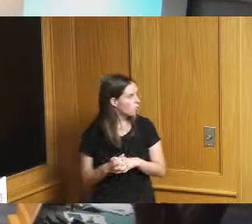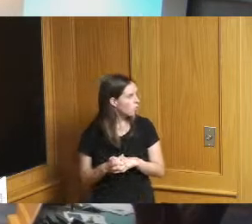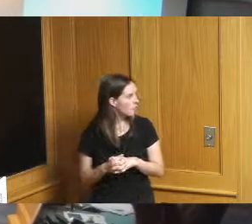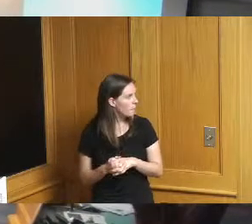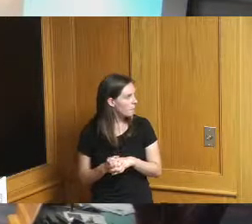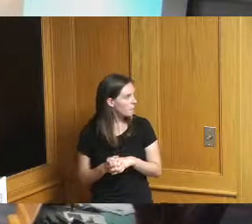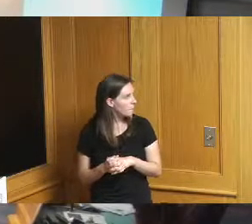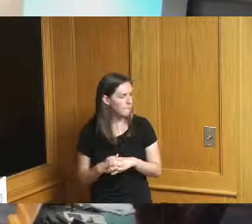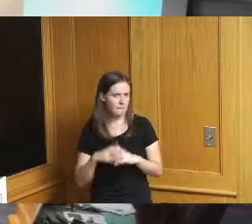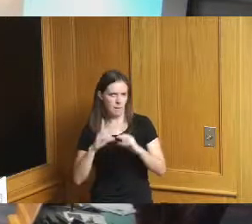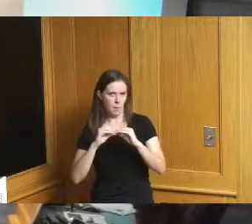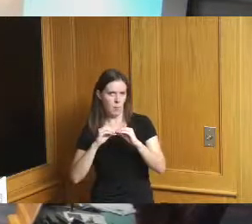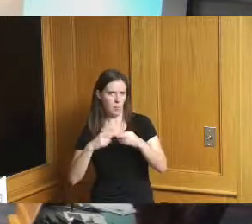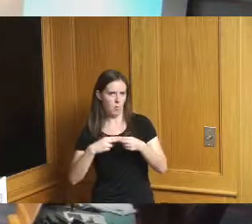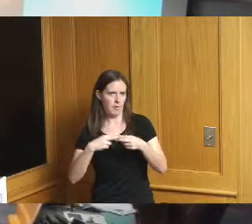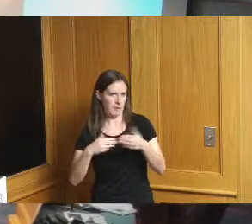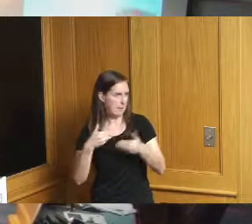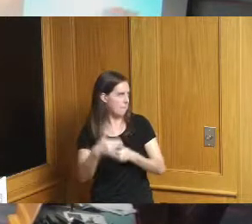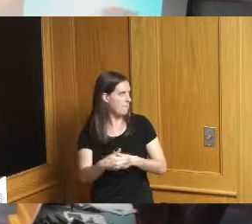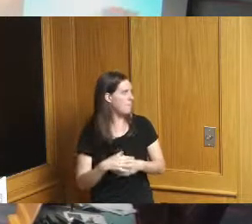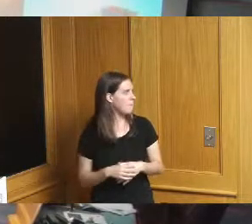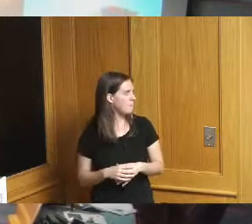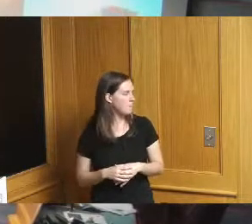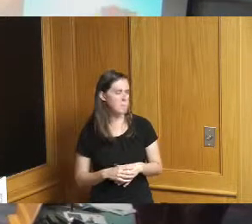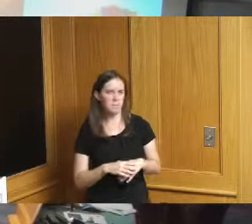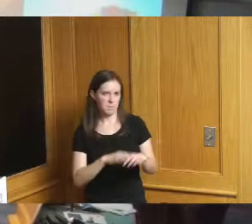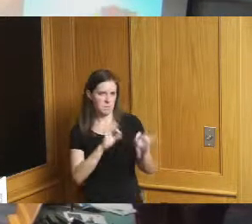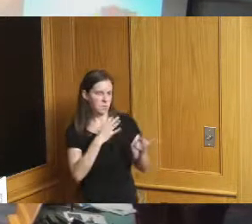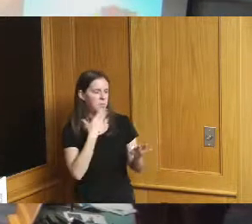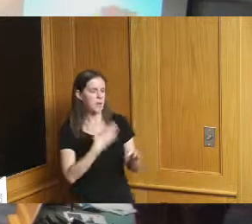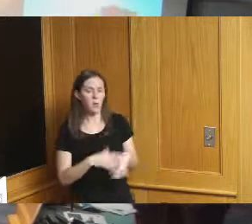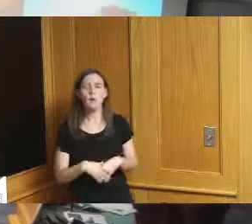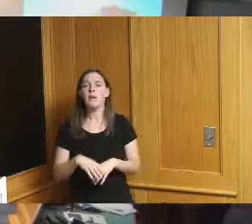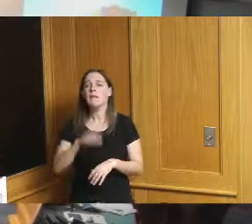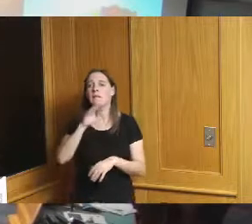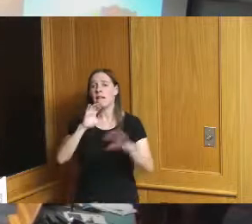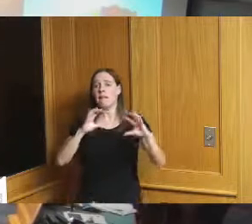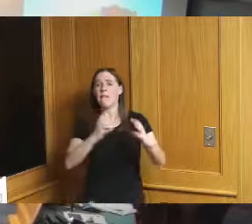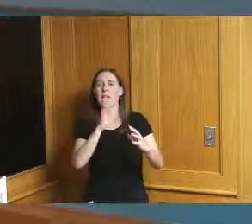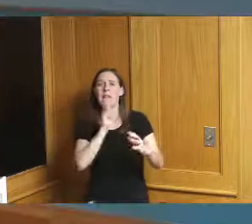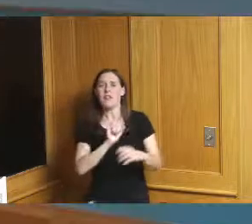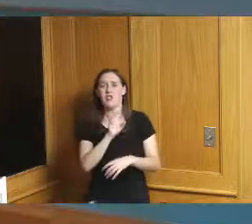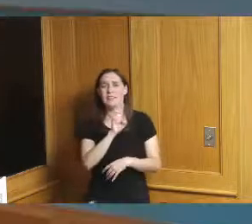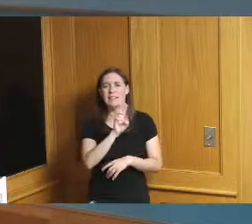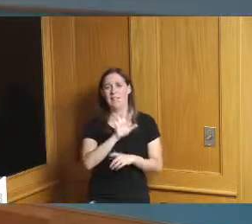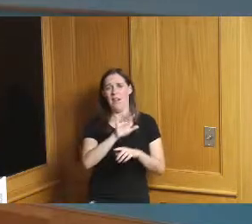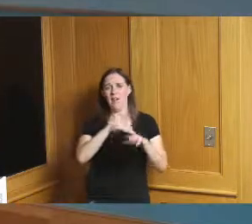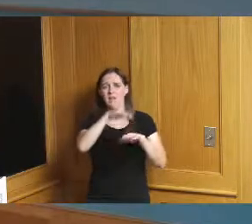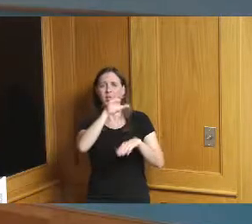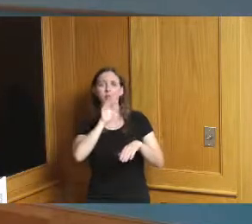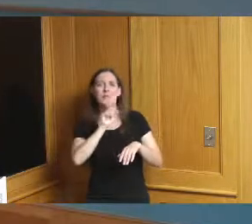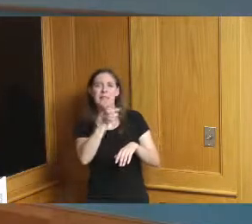one more time there you go thank you so 65 to 69 represents just to the left of the red bar